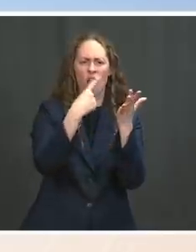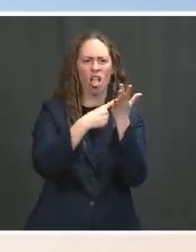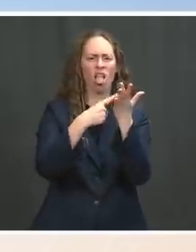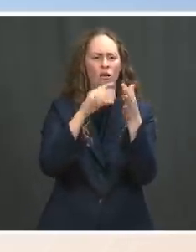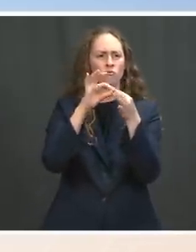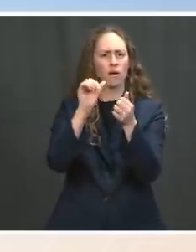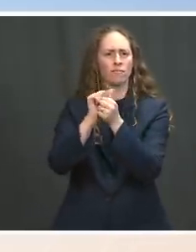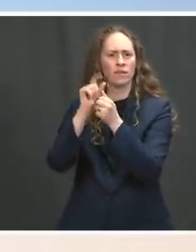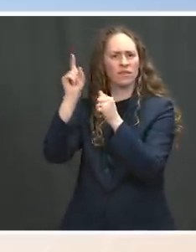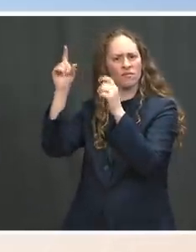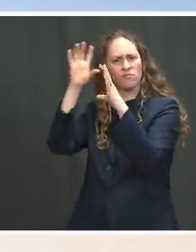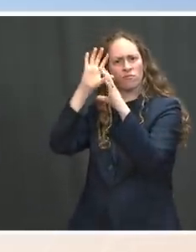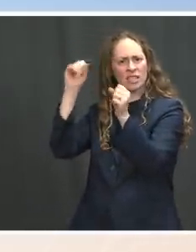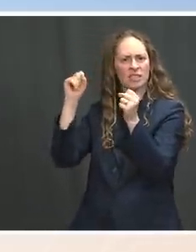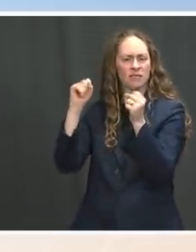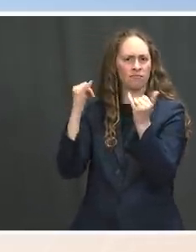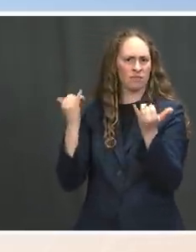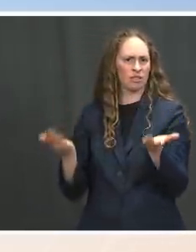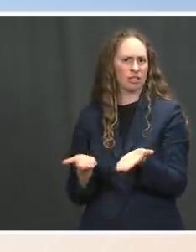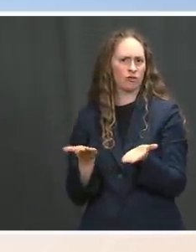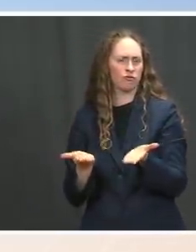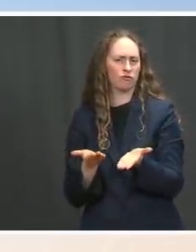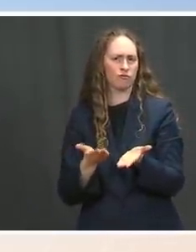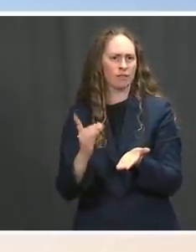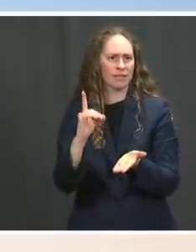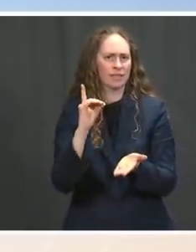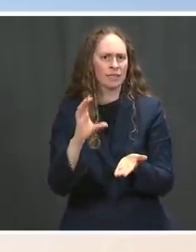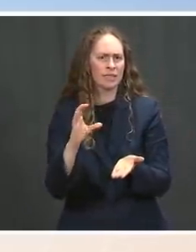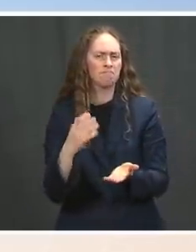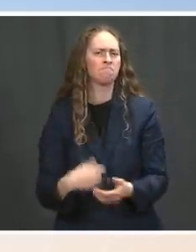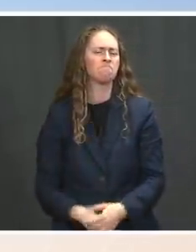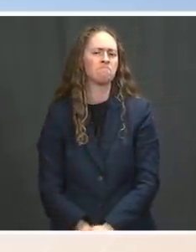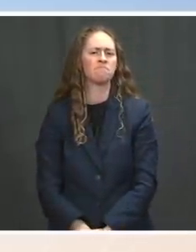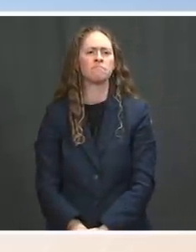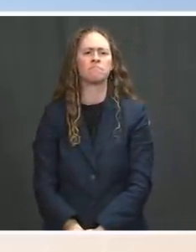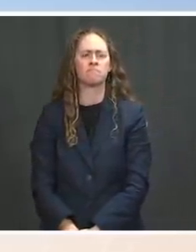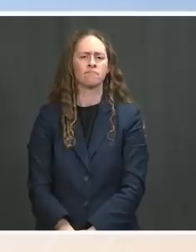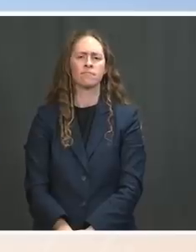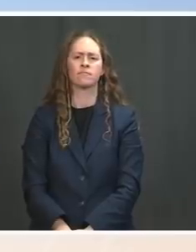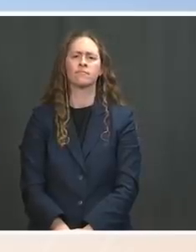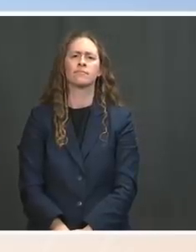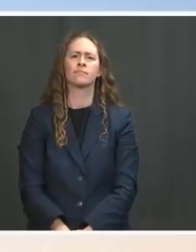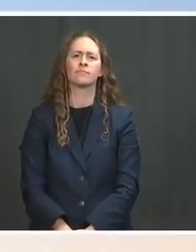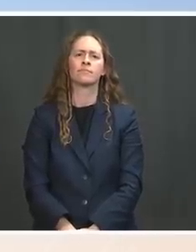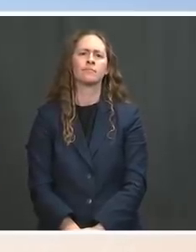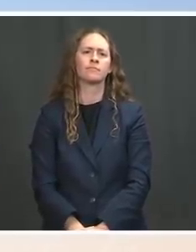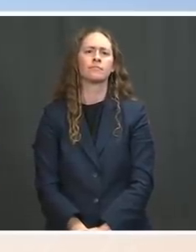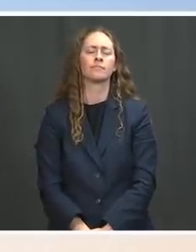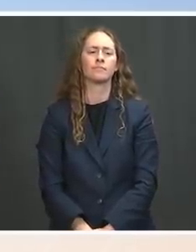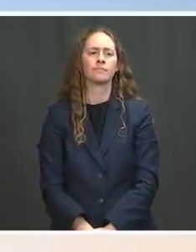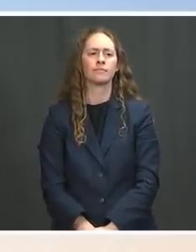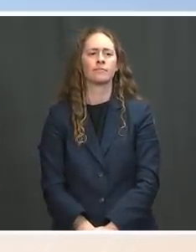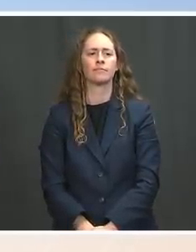"crisis," which the administration has -- has said that they're not going to use the word "crisis" for the border.